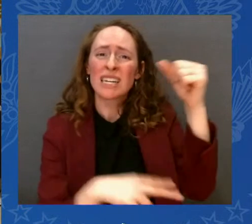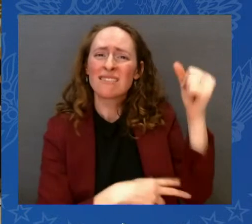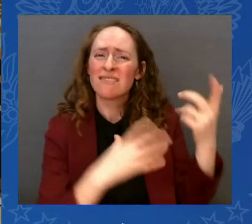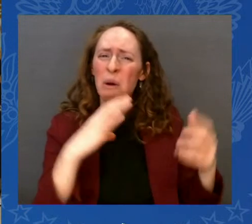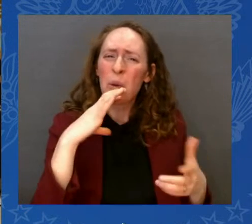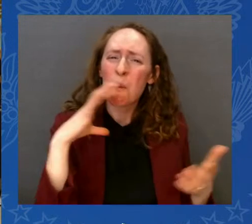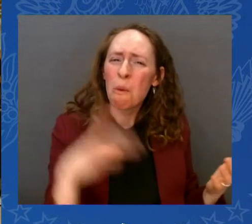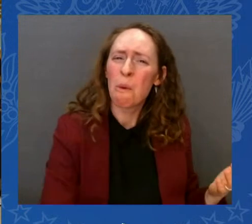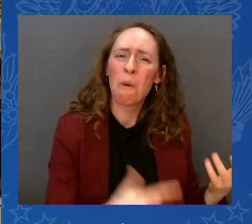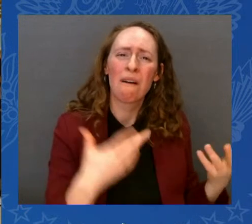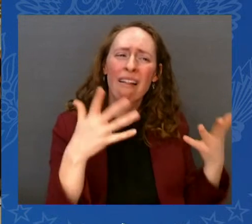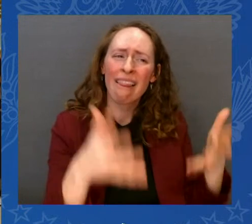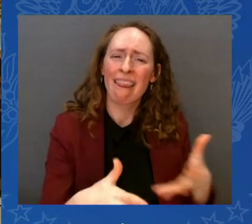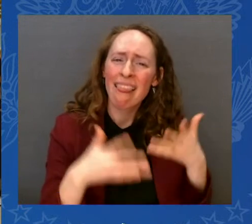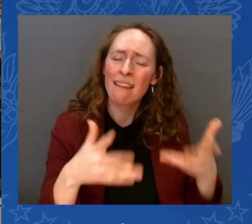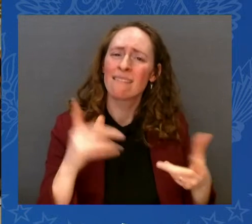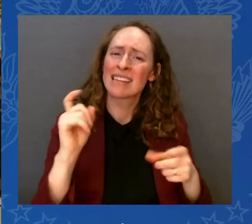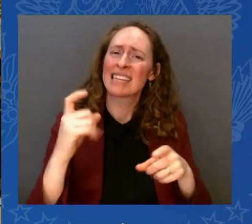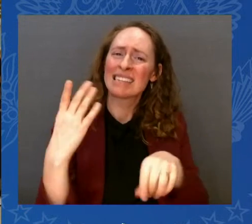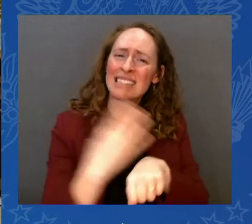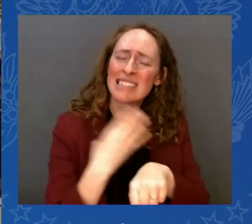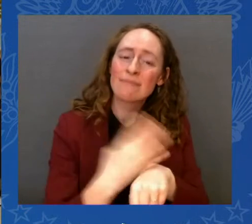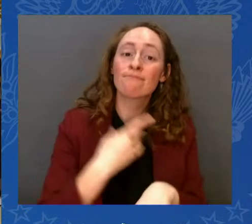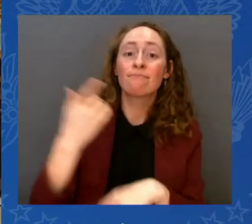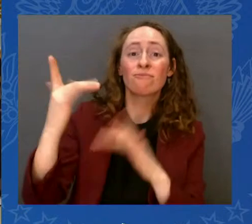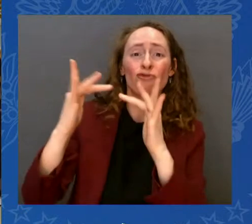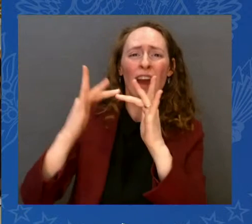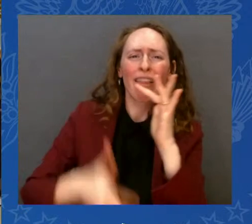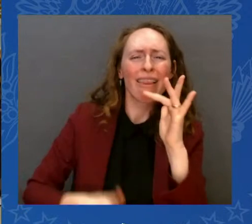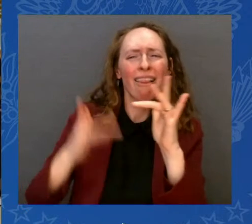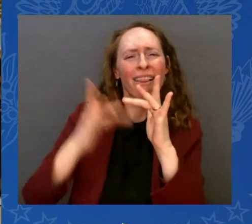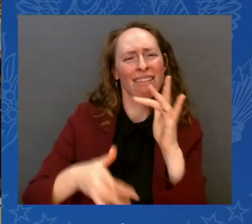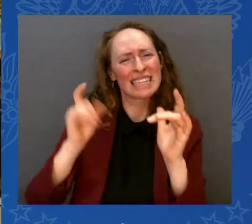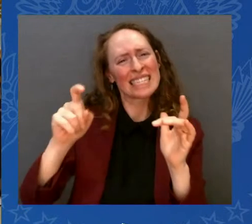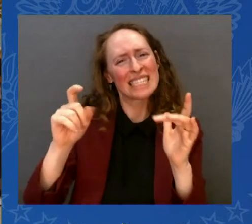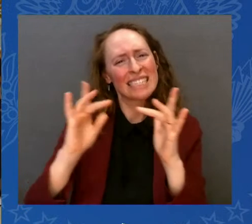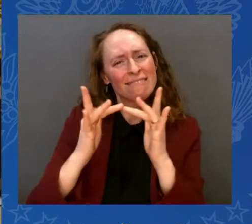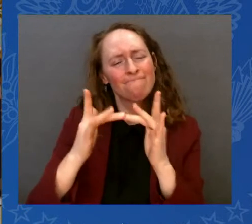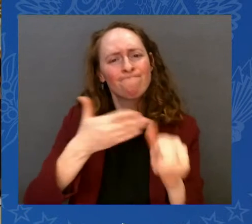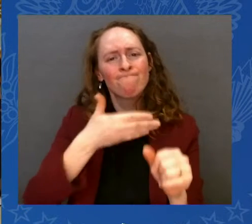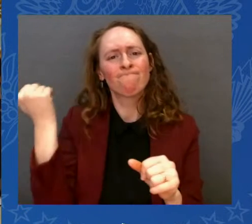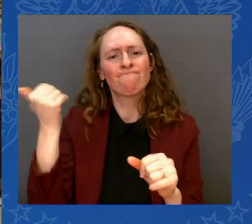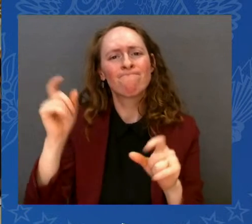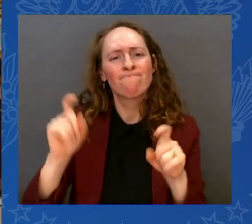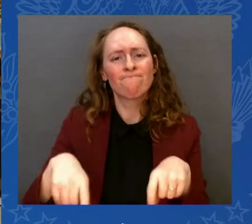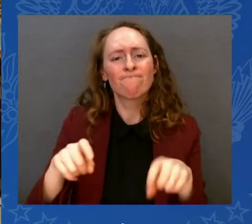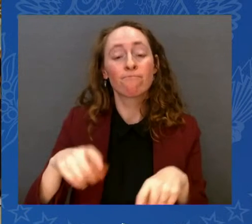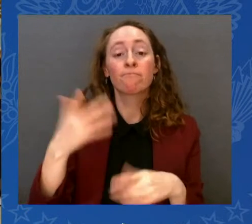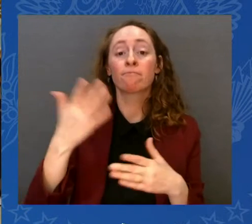relied on your small businesses and what they needed not only in terms of immediate relief during the pandemic,